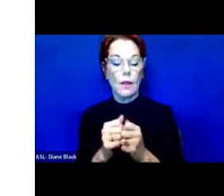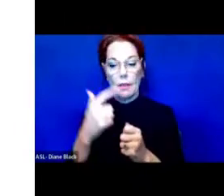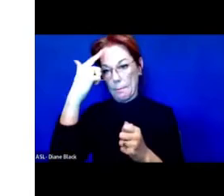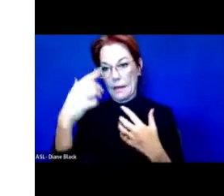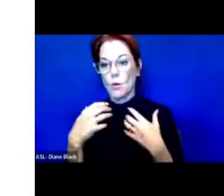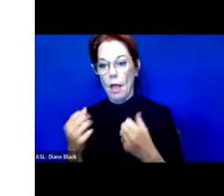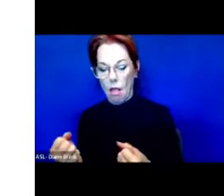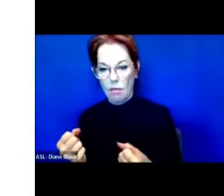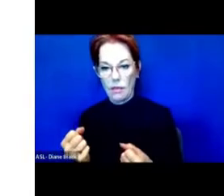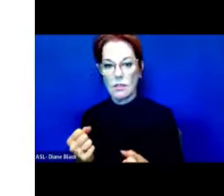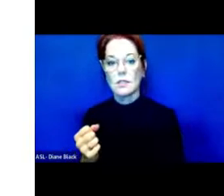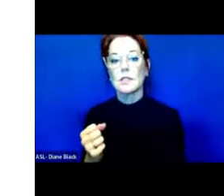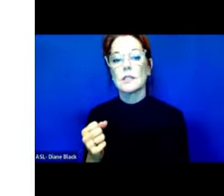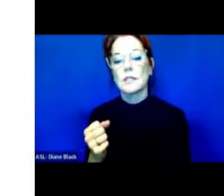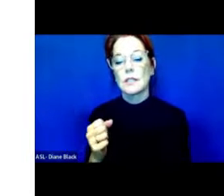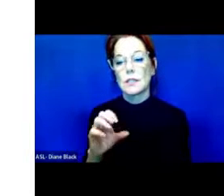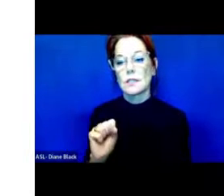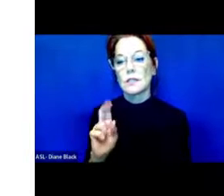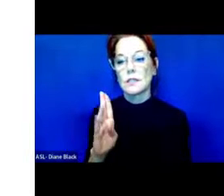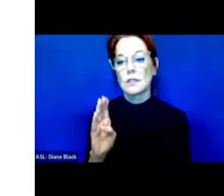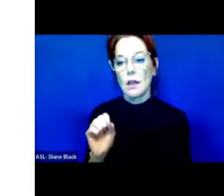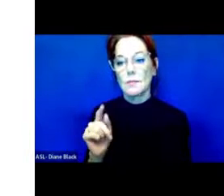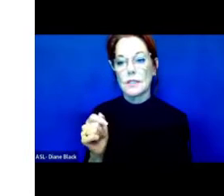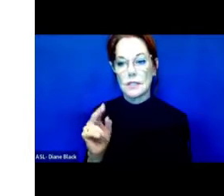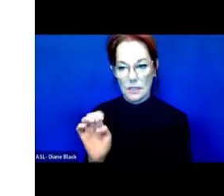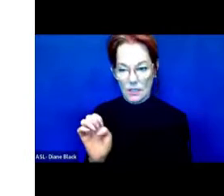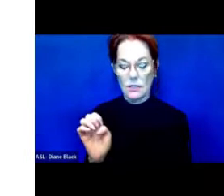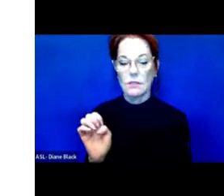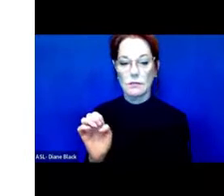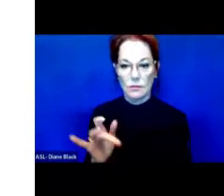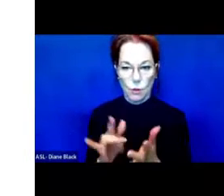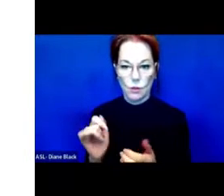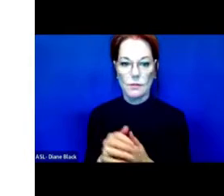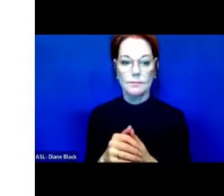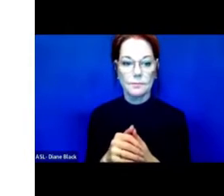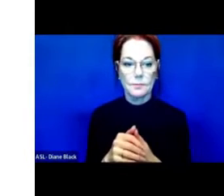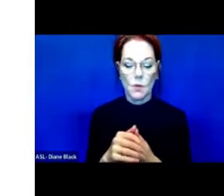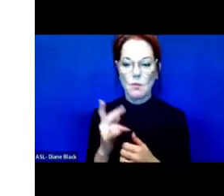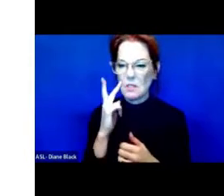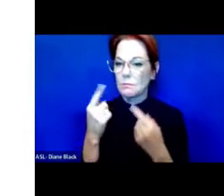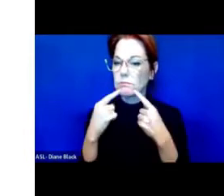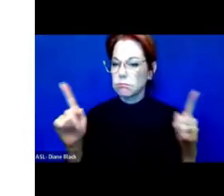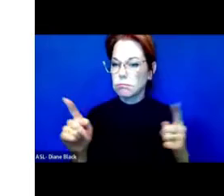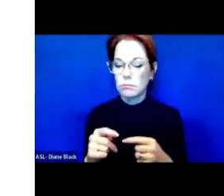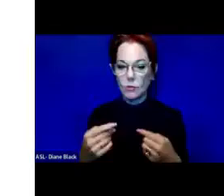lot of that involves cross training. When we think about Crisis Intervention Team CIT, that's a real, you know, common